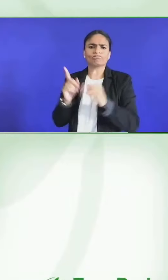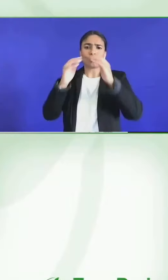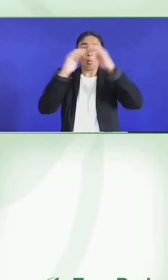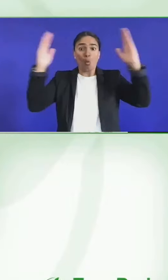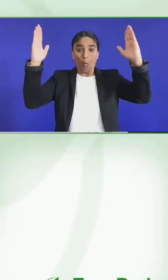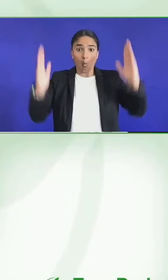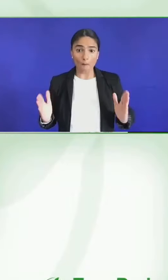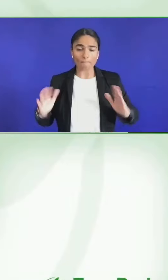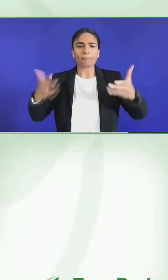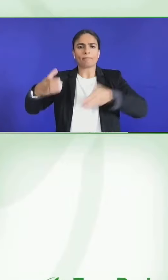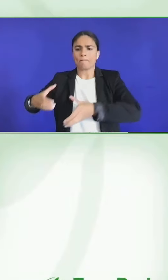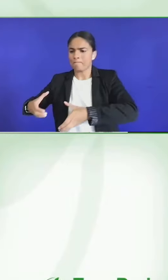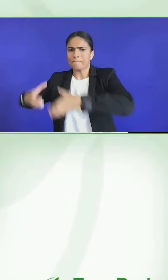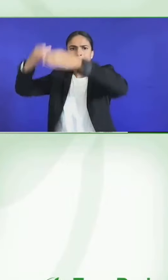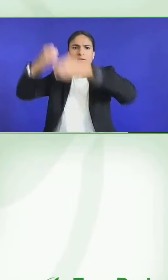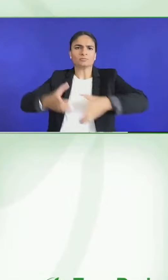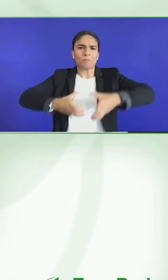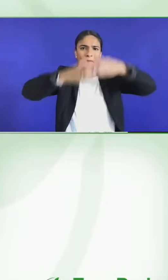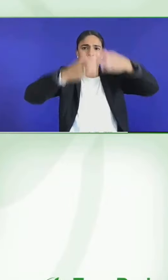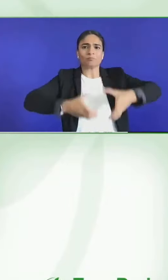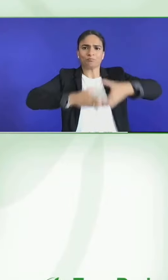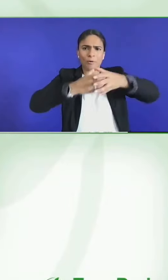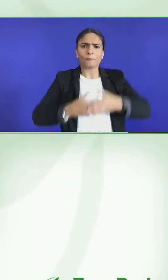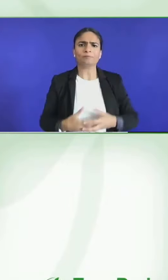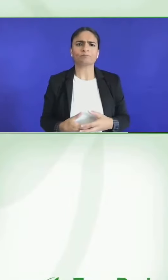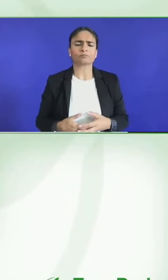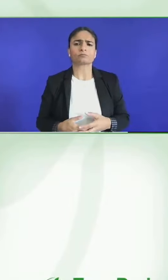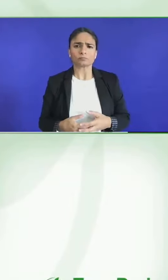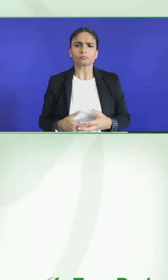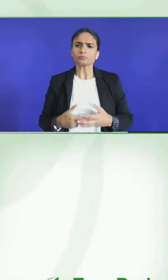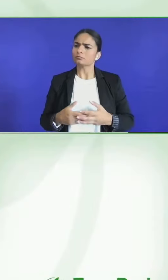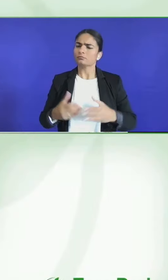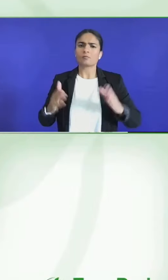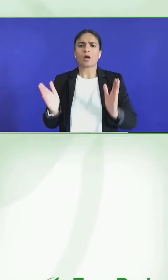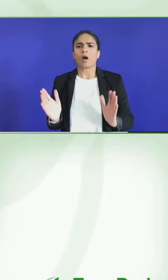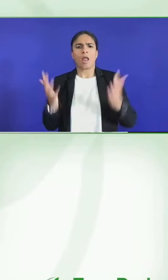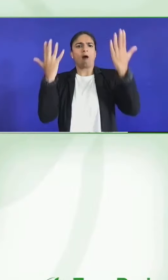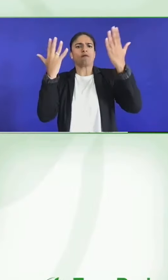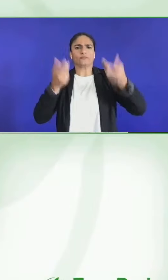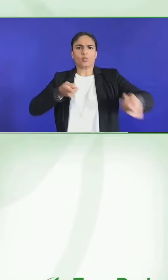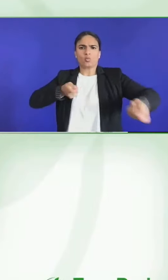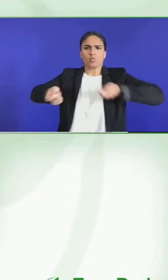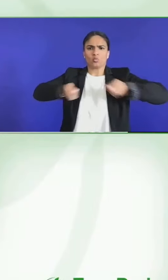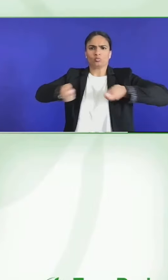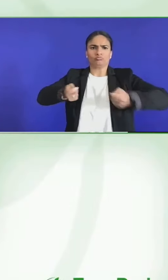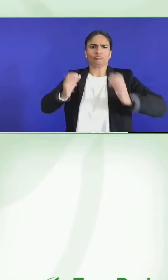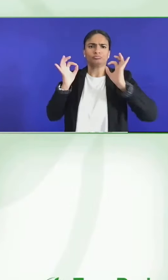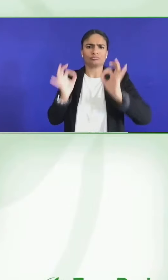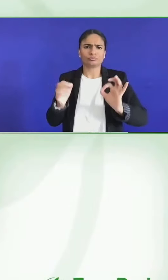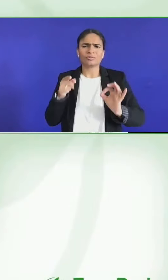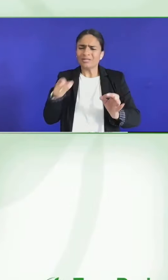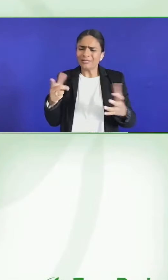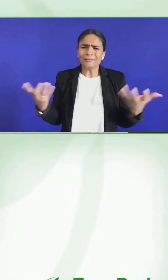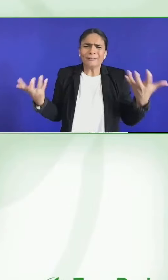together based on a protected characteristic or any characteristic, for example disability or any specific type of